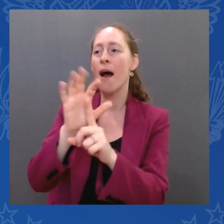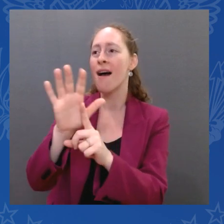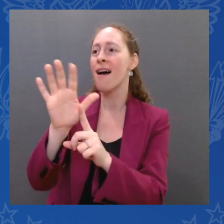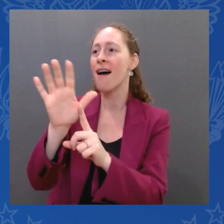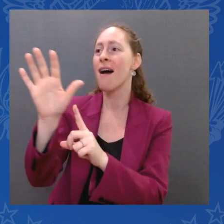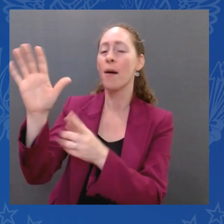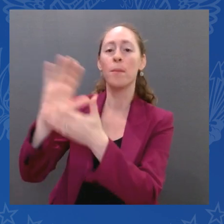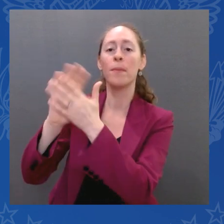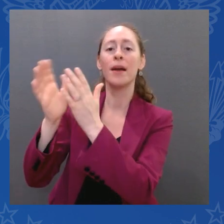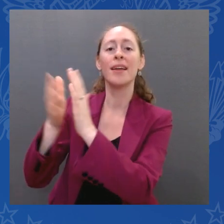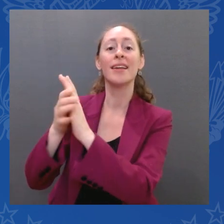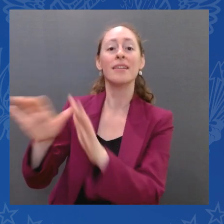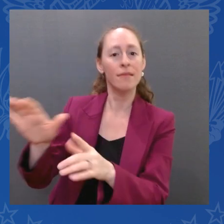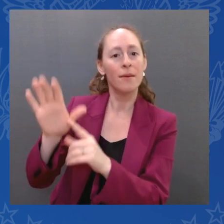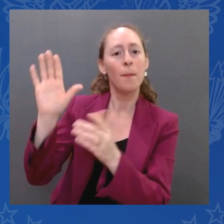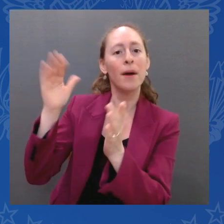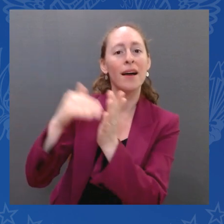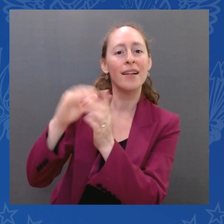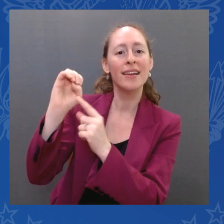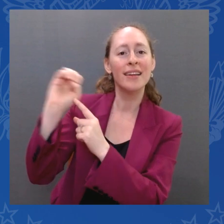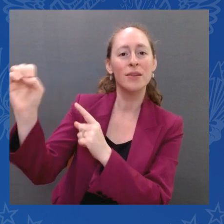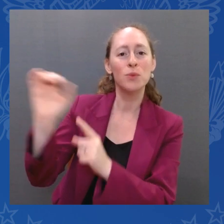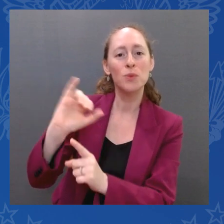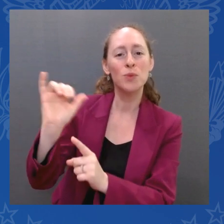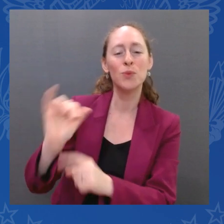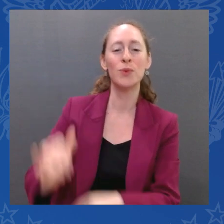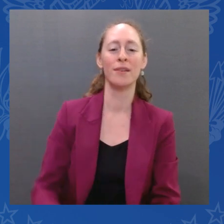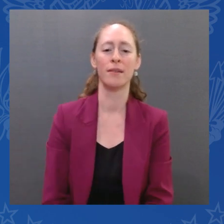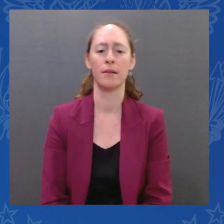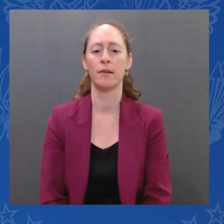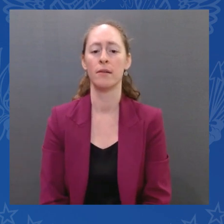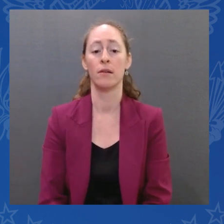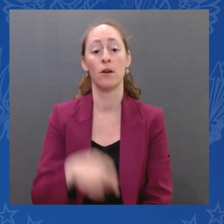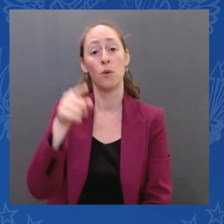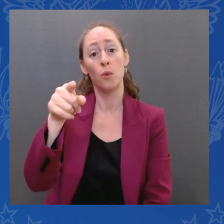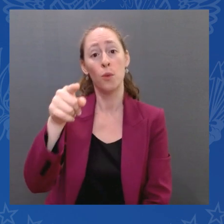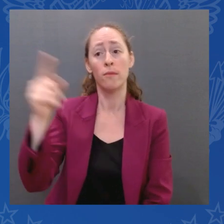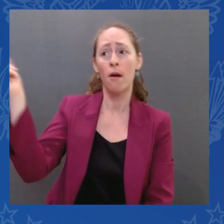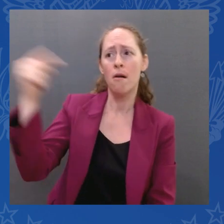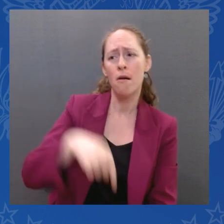from the Holy Land to the Hejaz. I hope and pray it will help advance